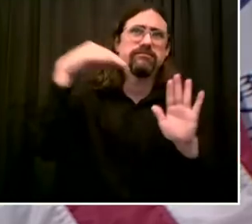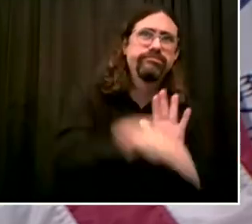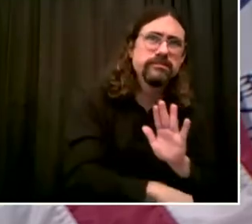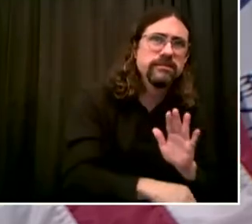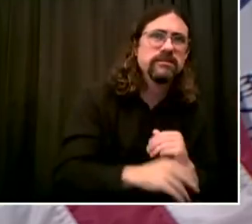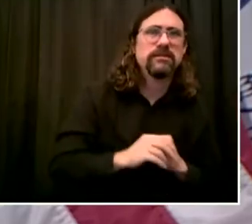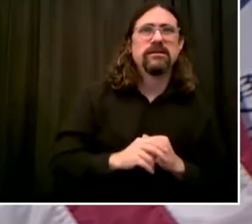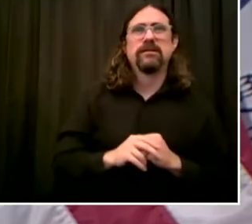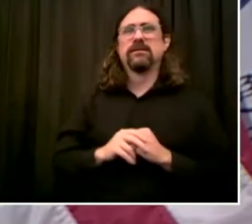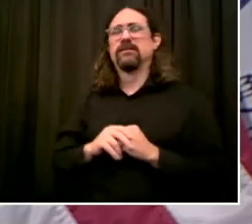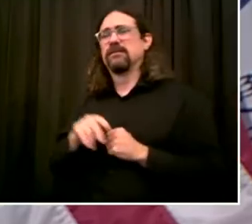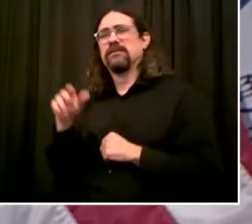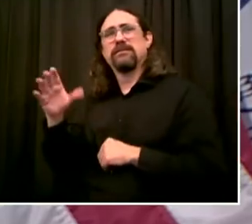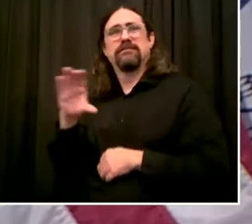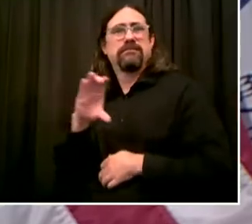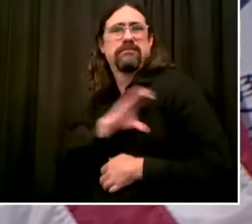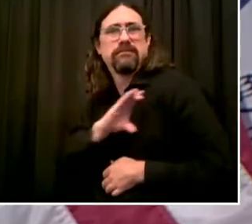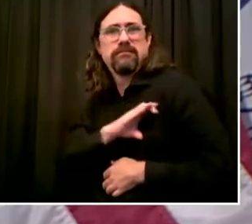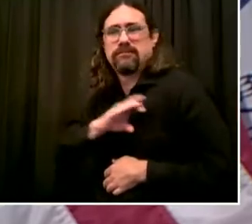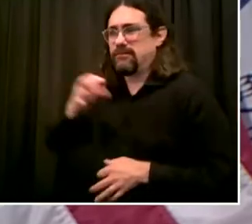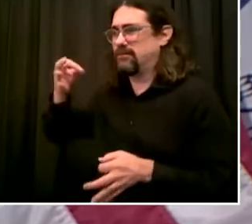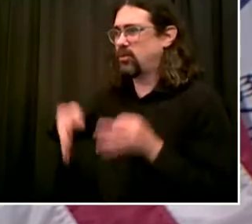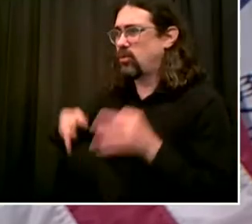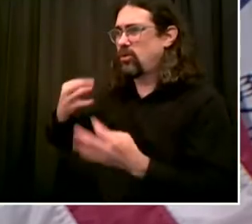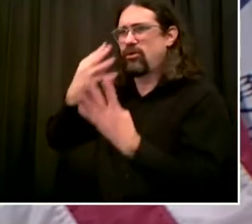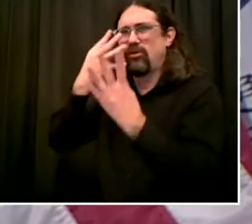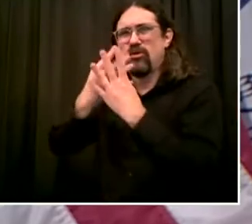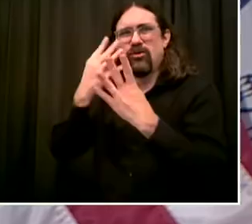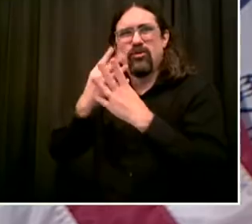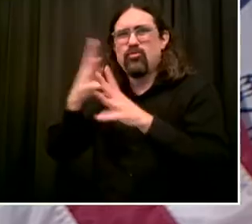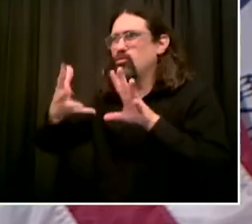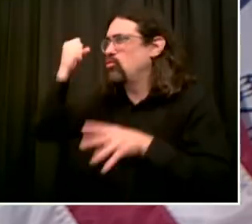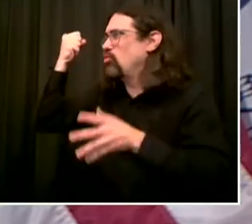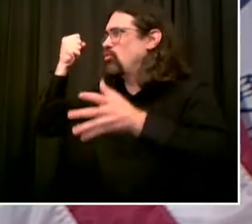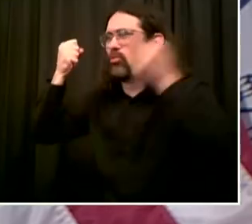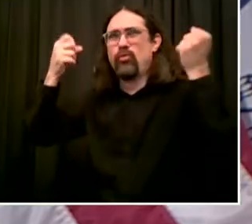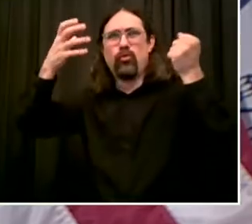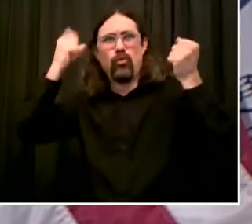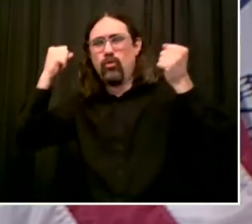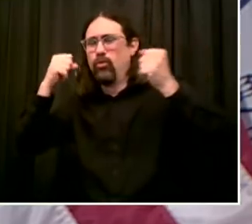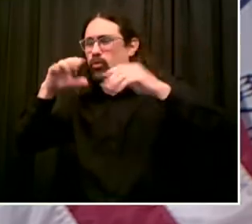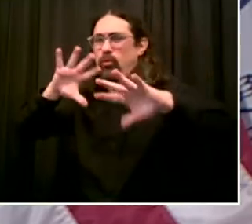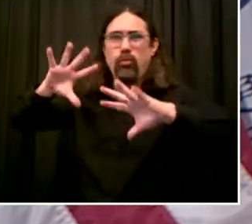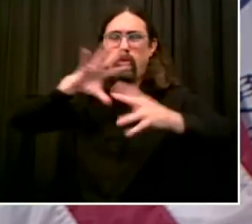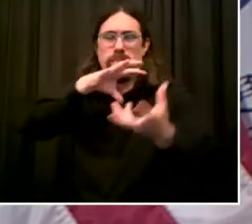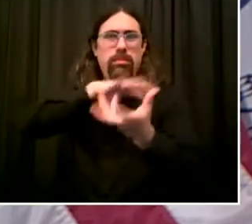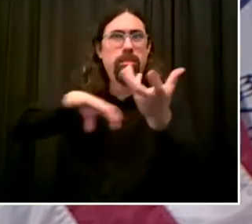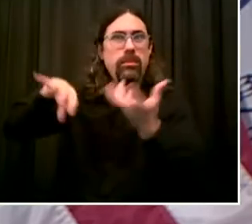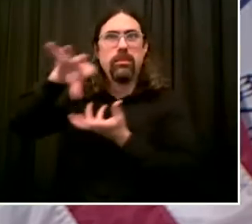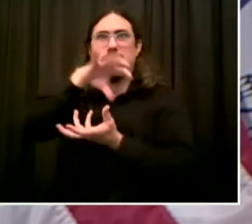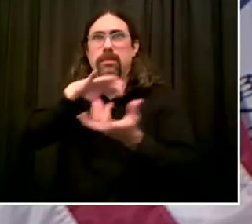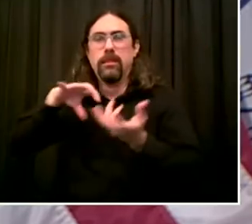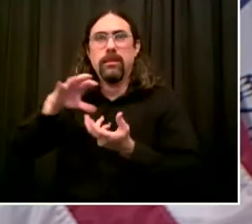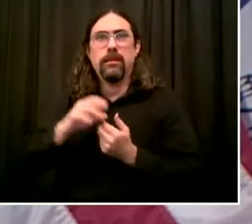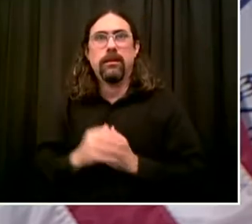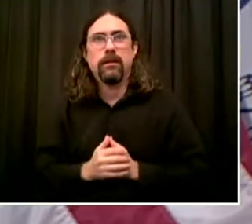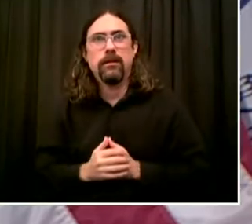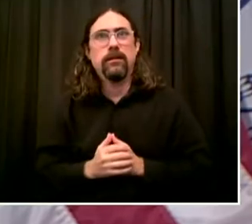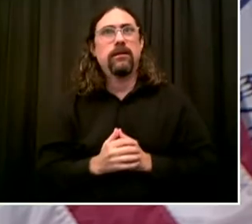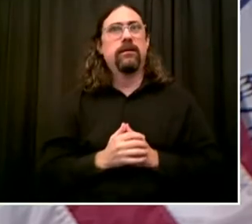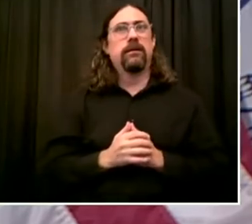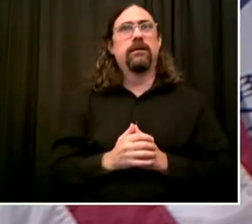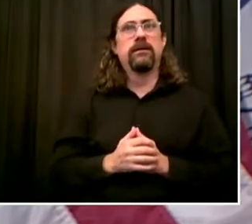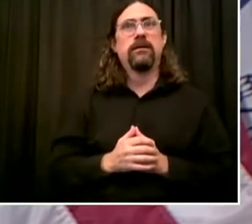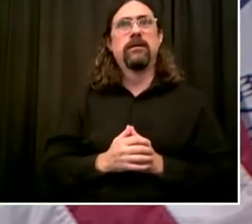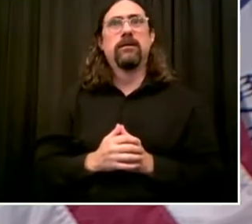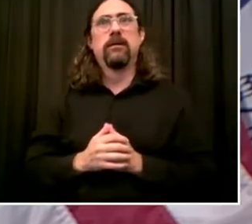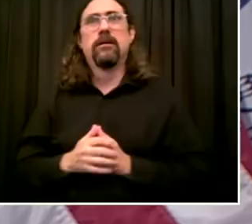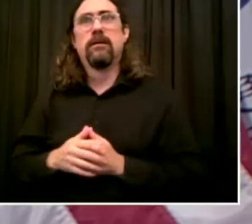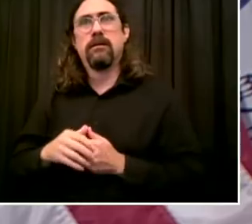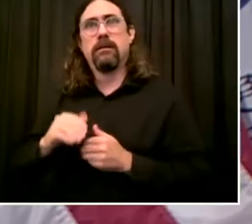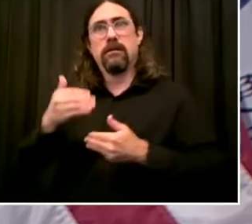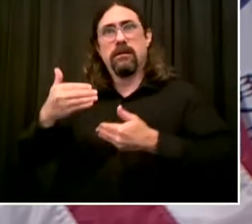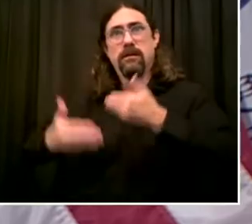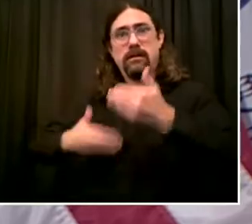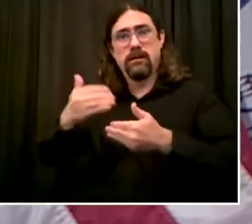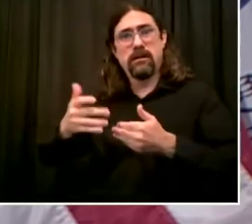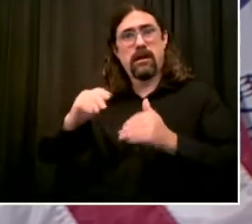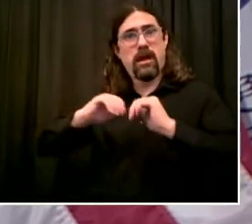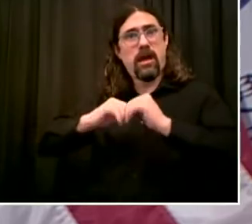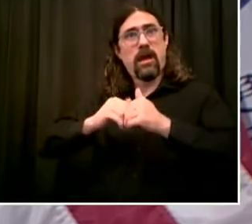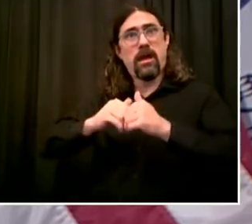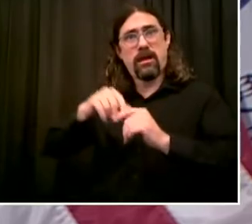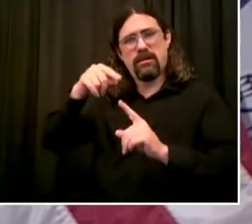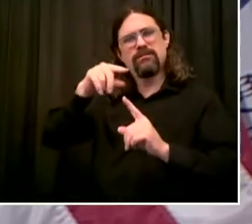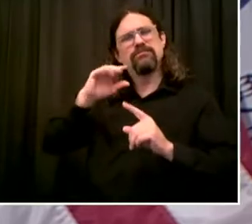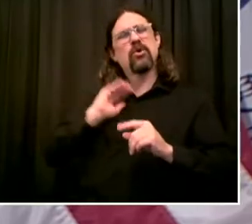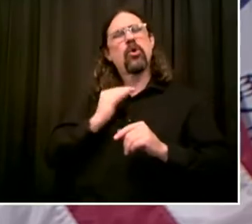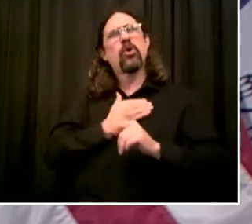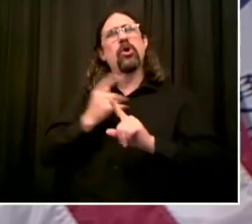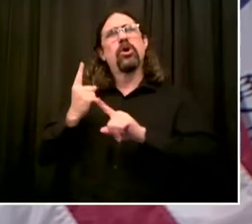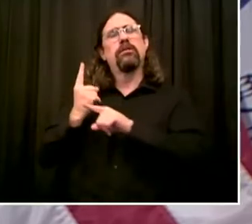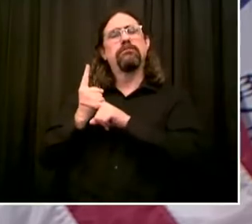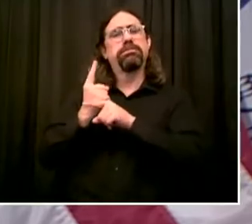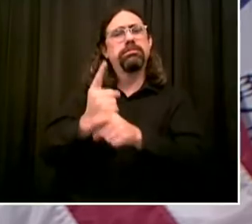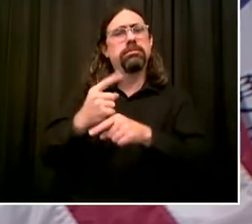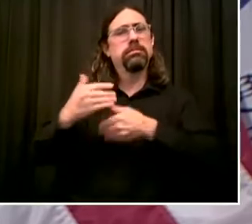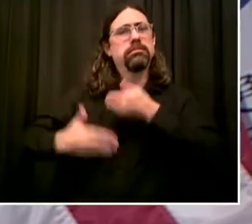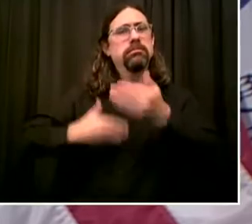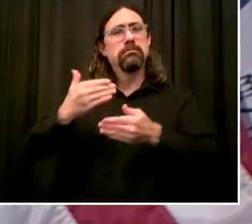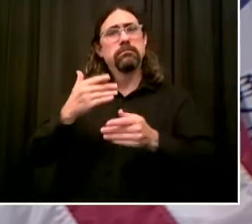TOGETHER BUT I DO THINK THE